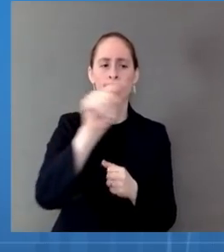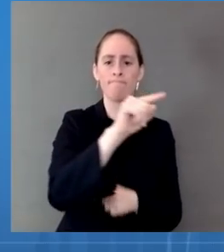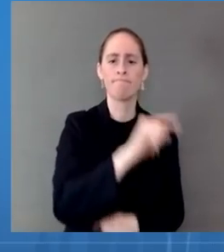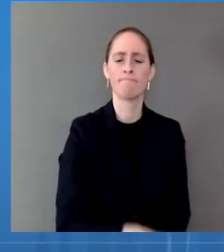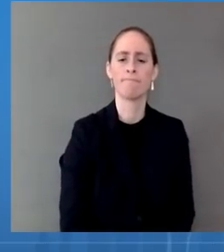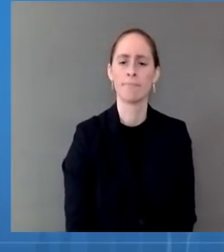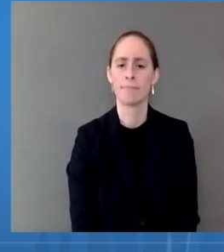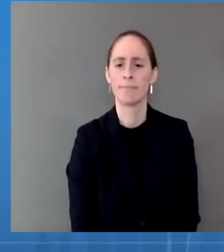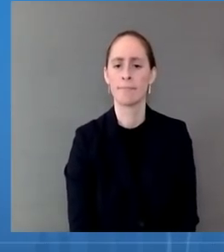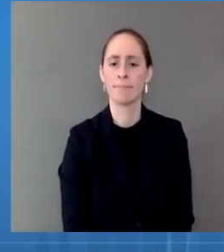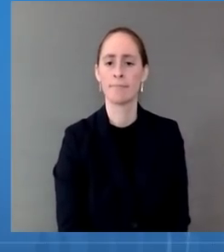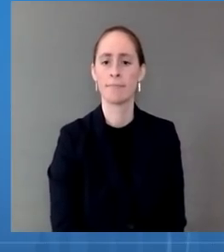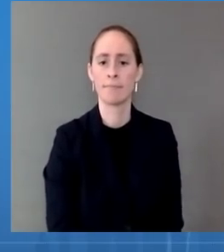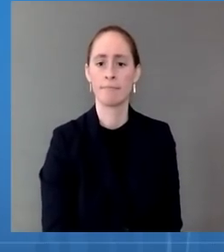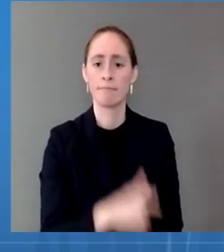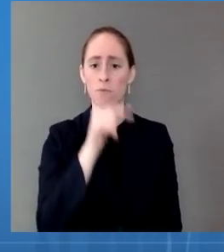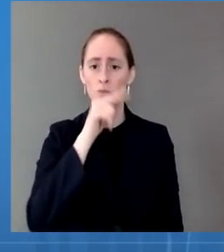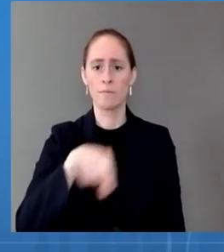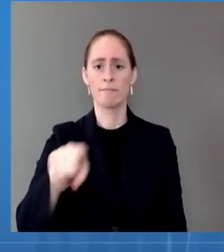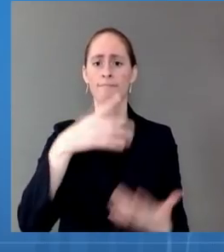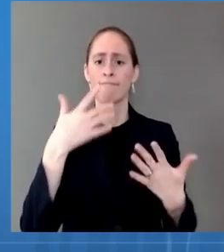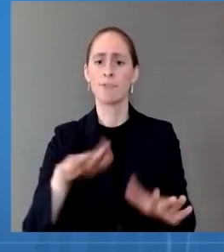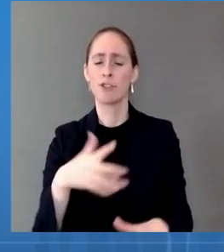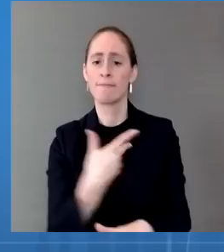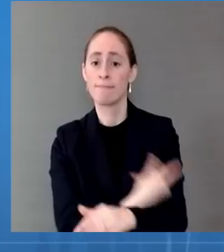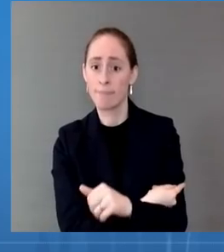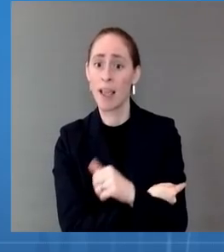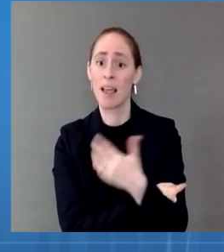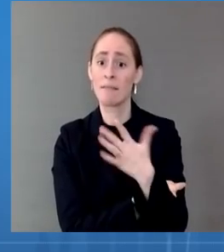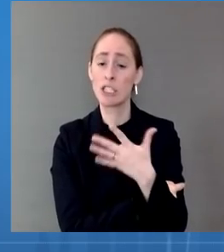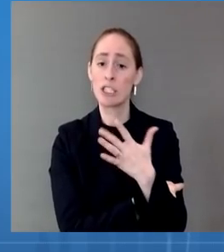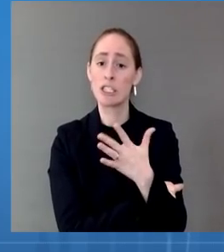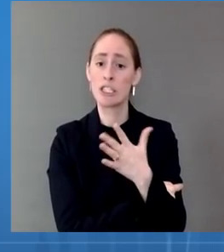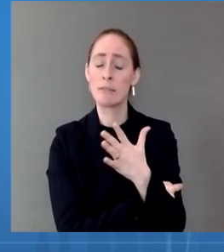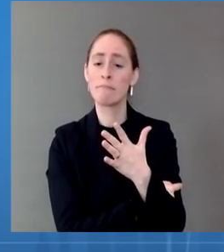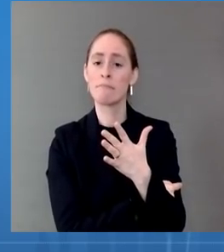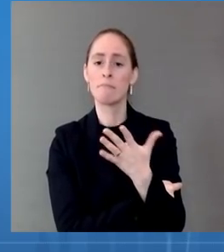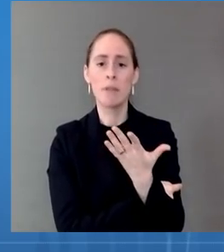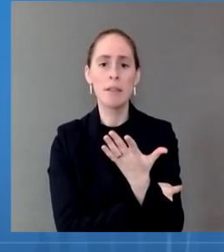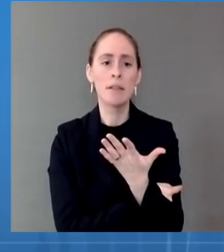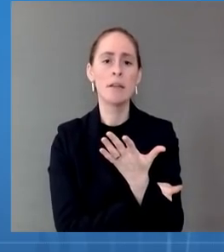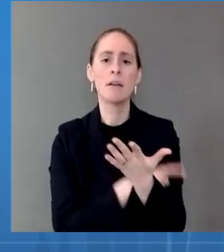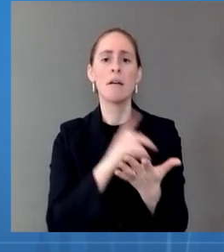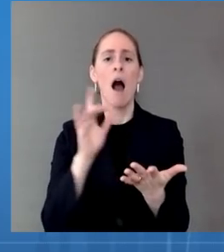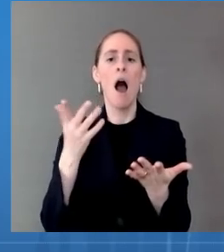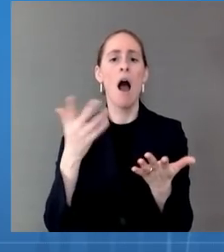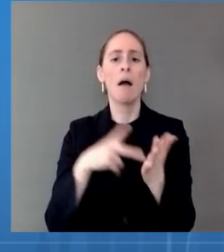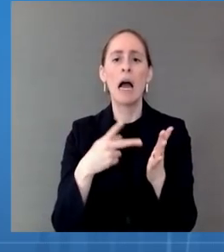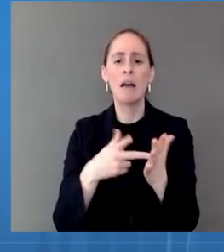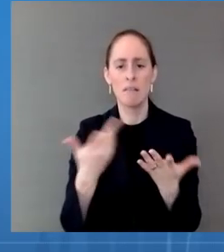and those are usually people or rather at very high risk and have not had a good response.